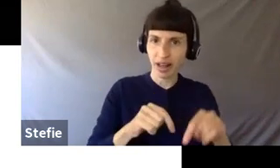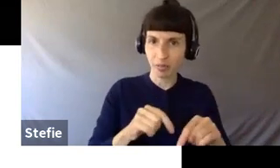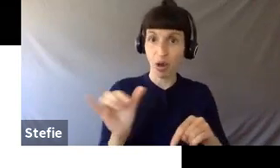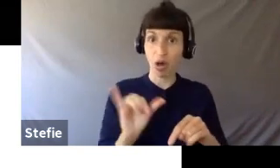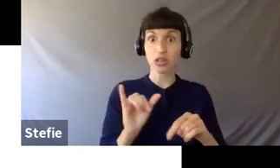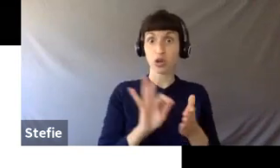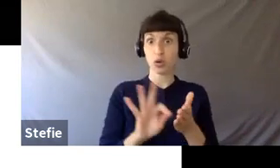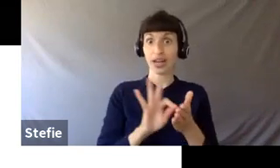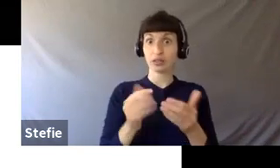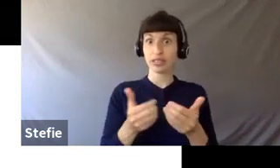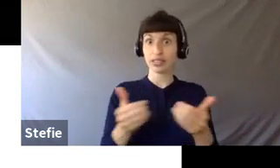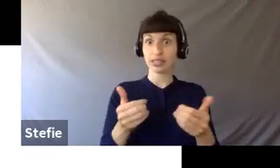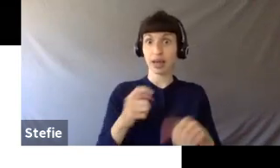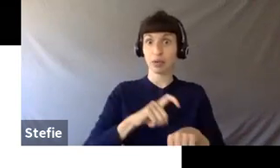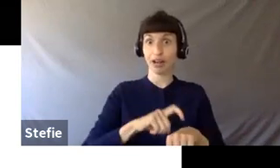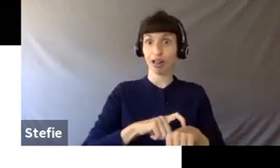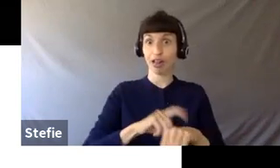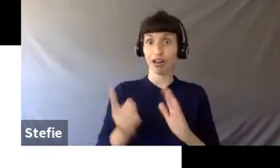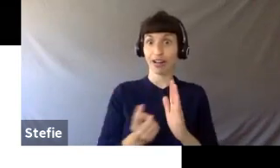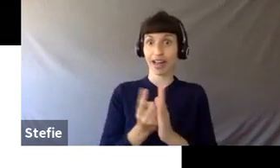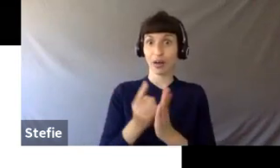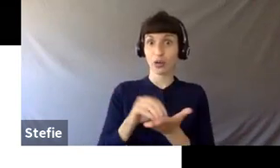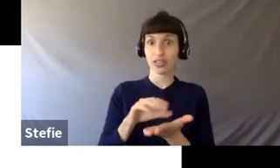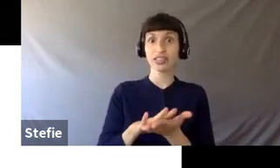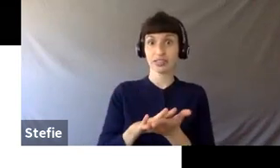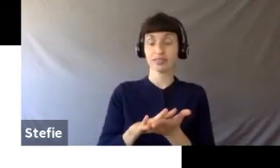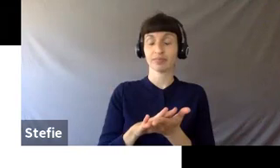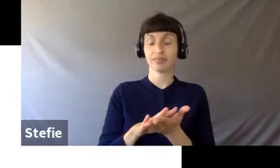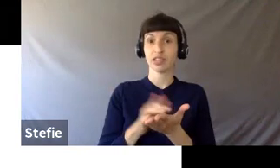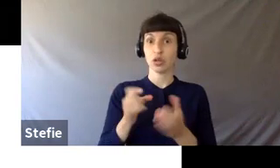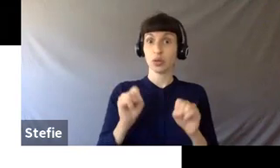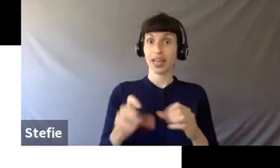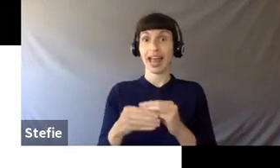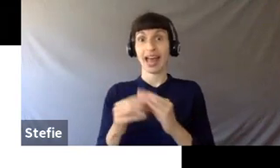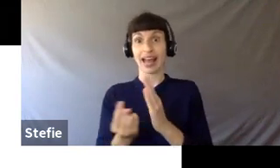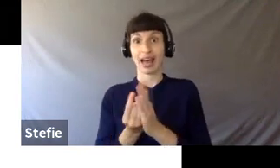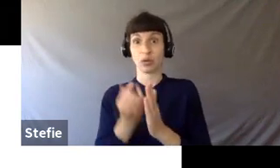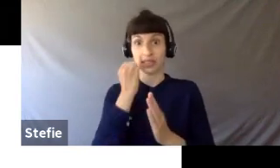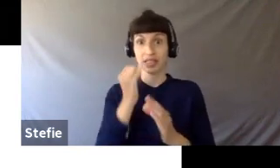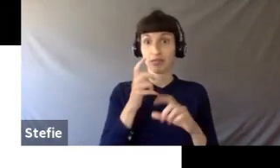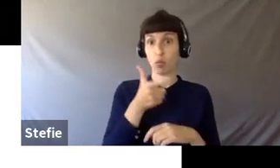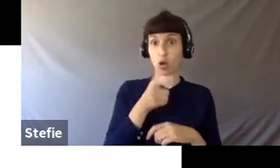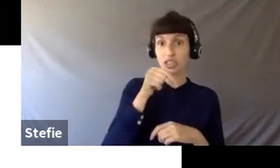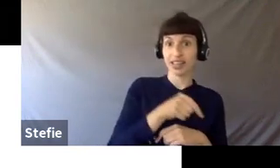which also counts for separate clock hours. You can have a total of nine possible